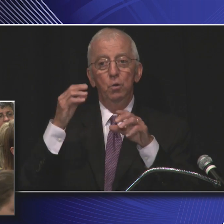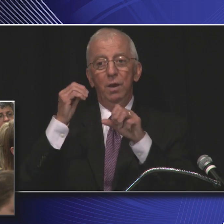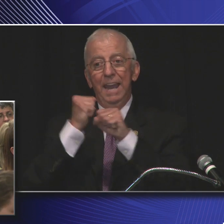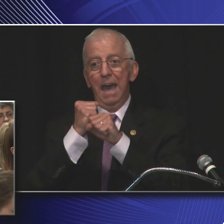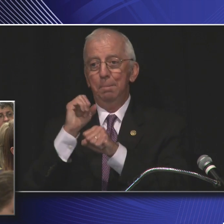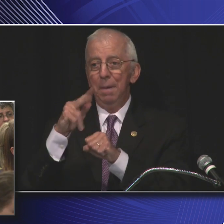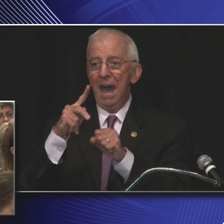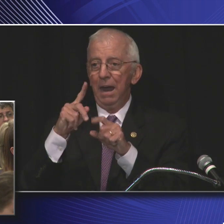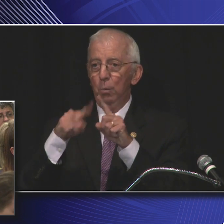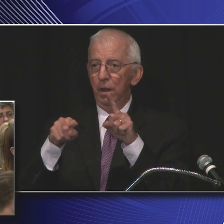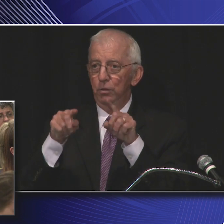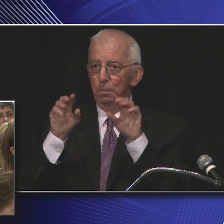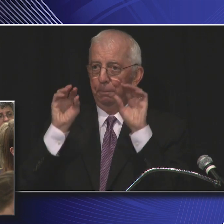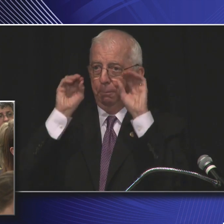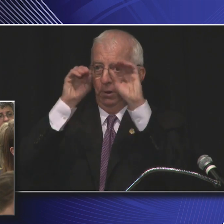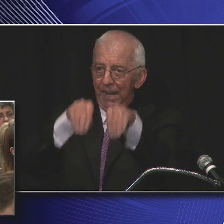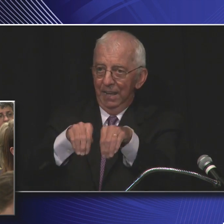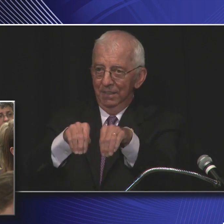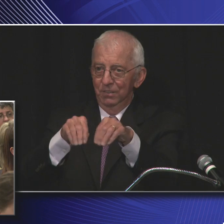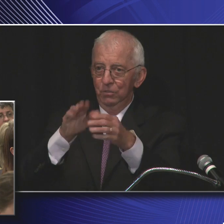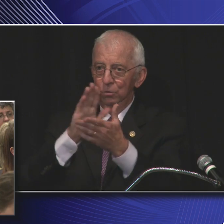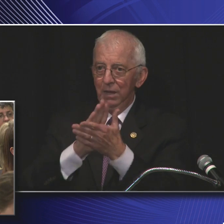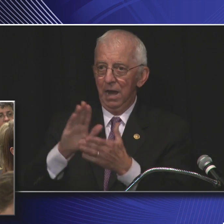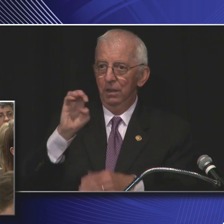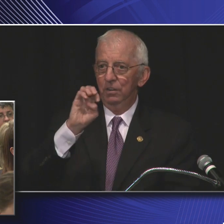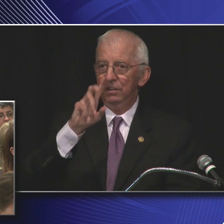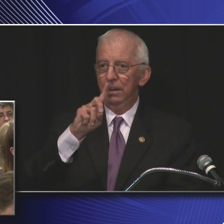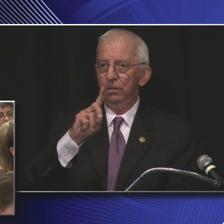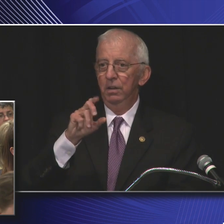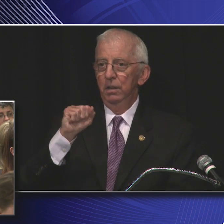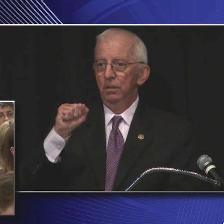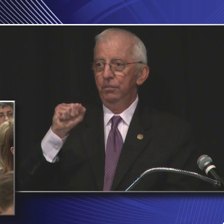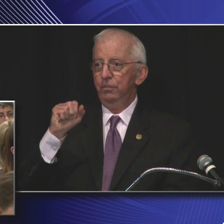You get back what you put in to a college education.